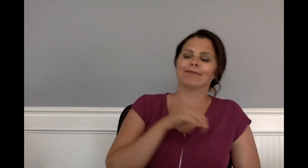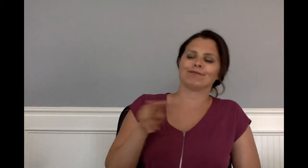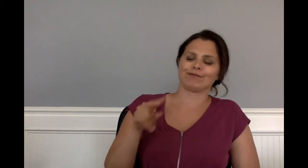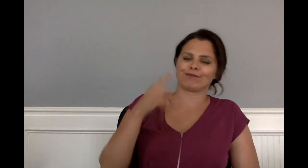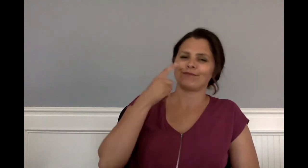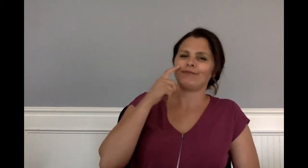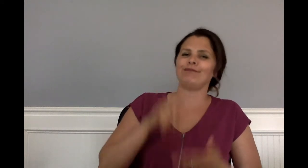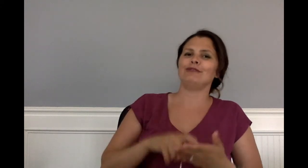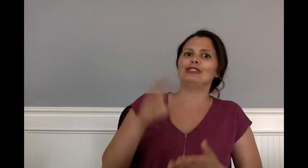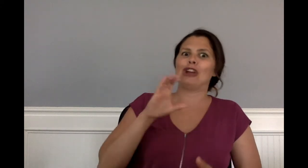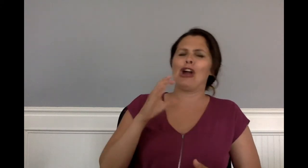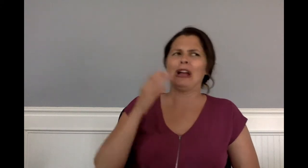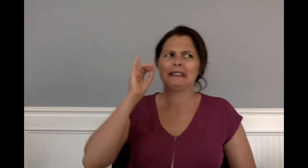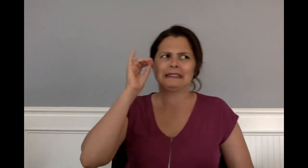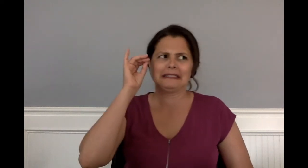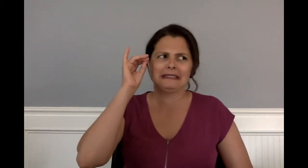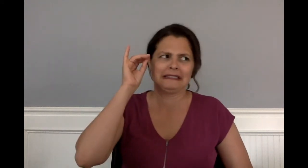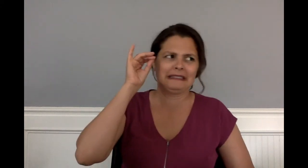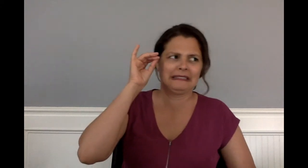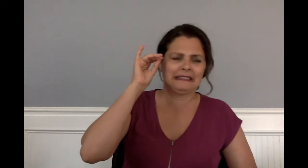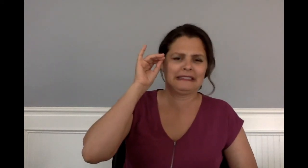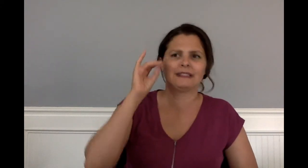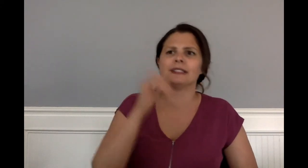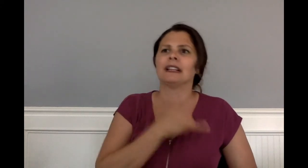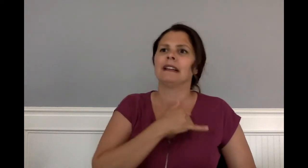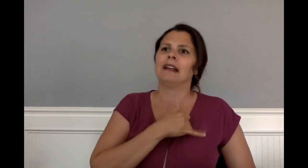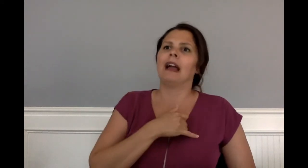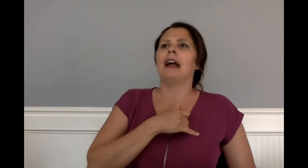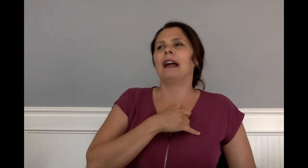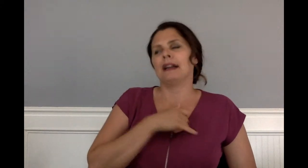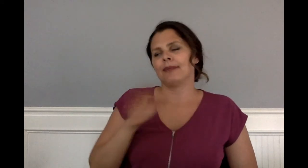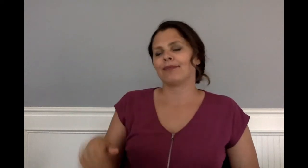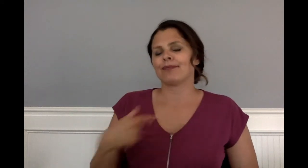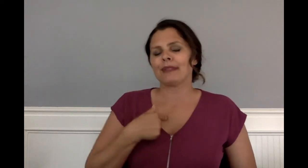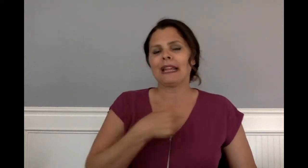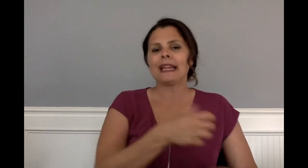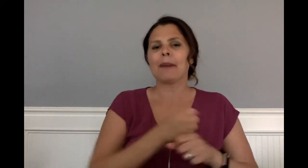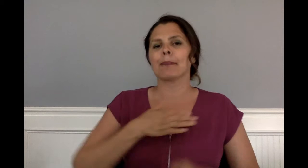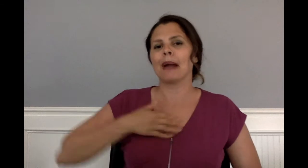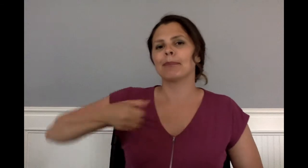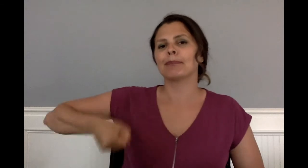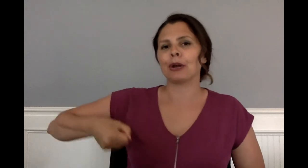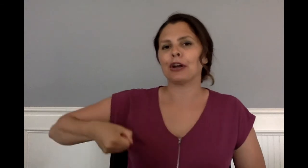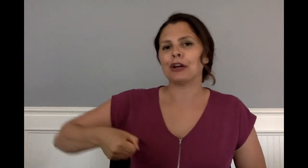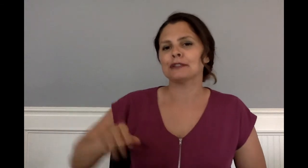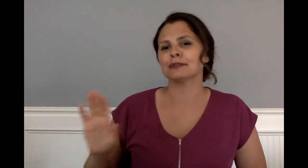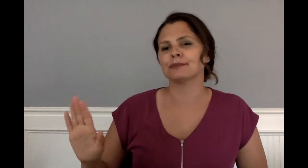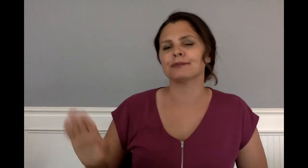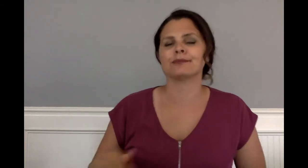Yvette saw him hesitate and said, “I’ll go get my purse.”